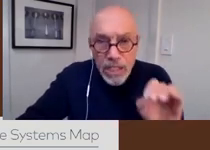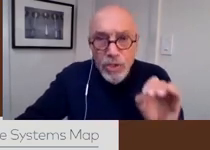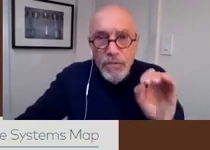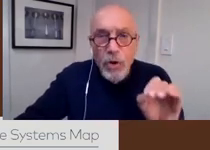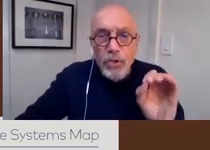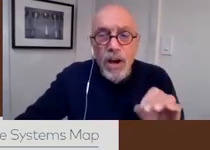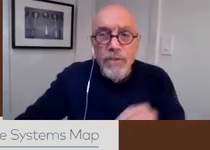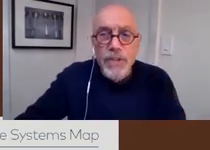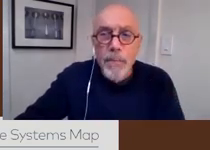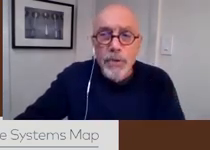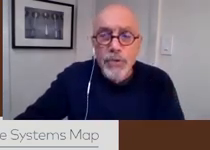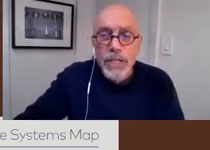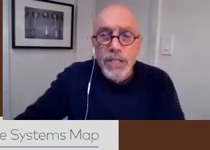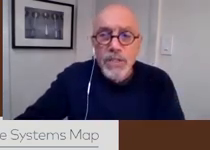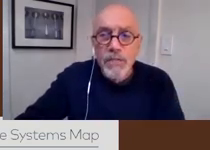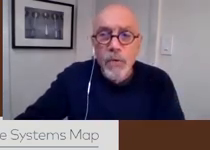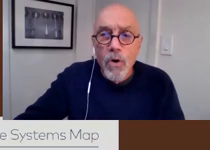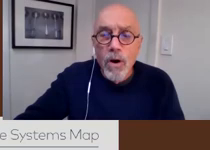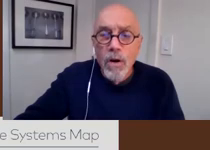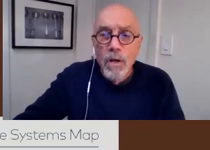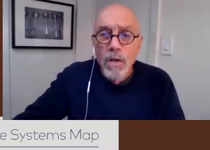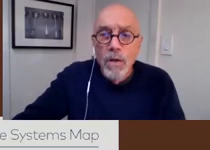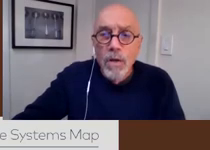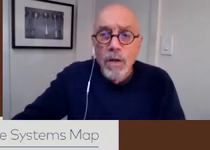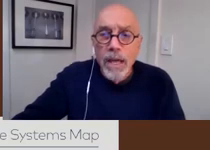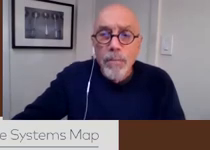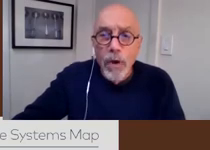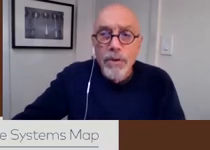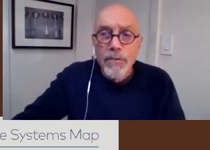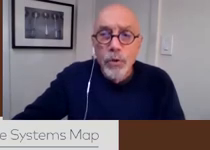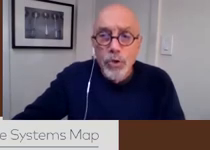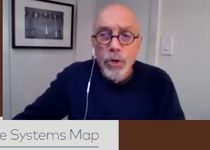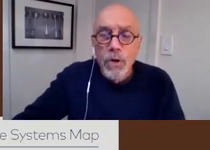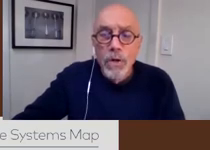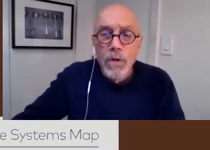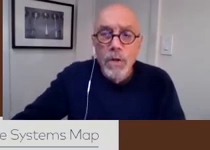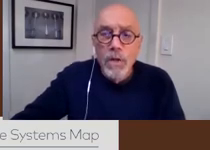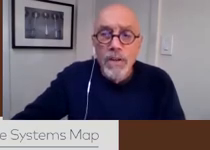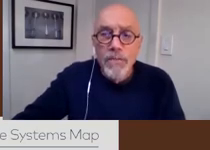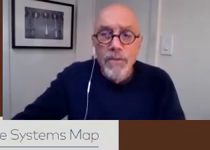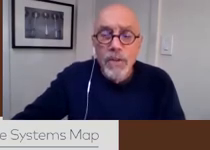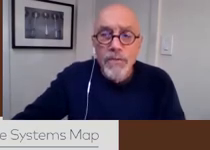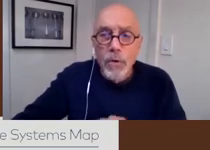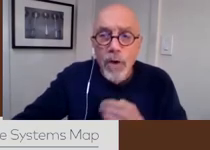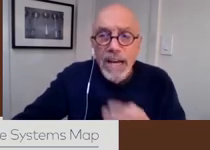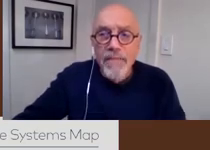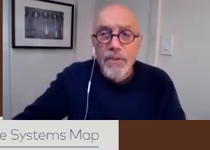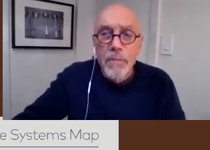each of those offers opportunities for a brighter future if the right efforts